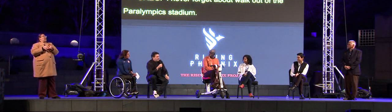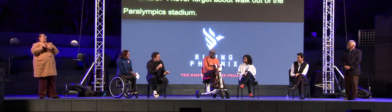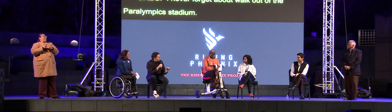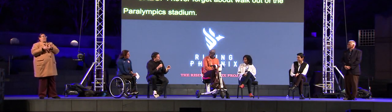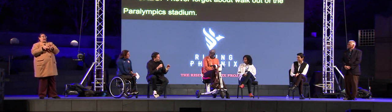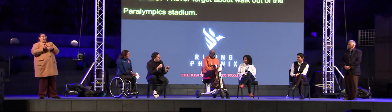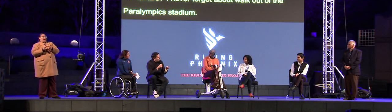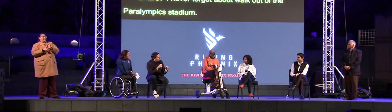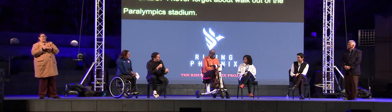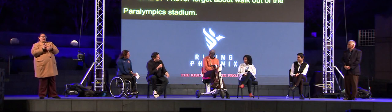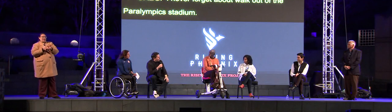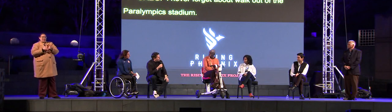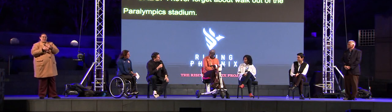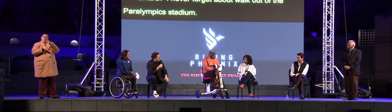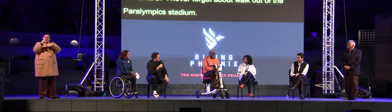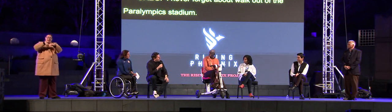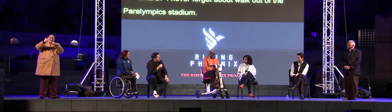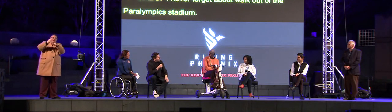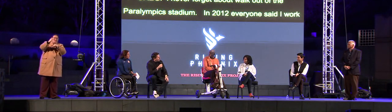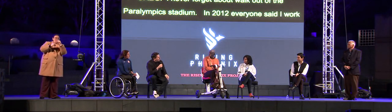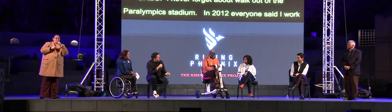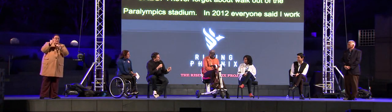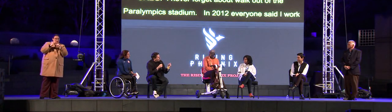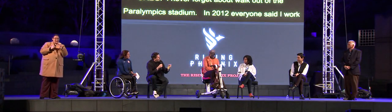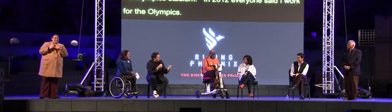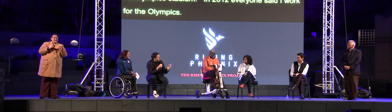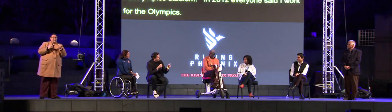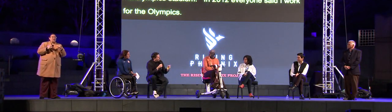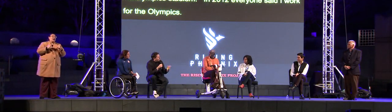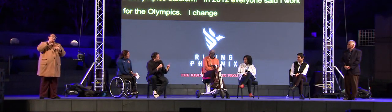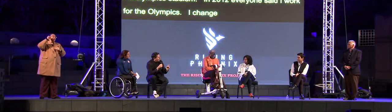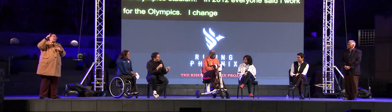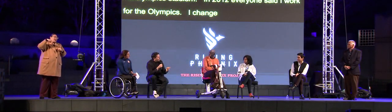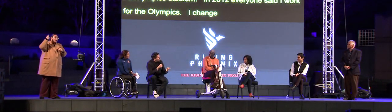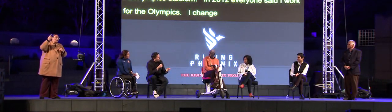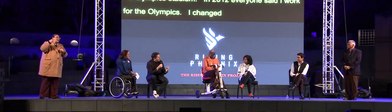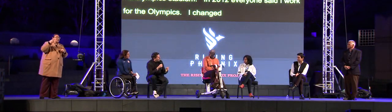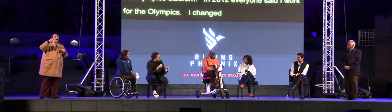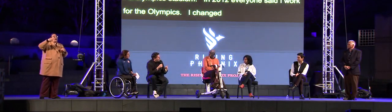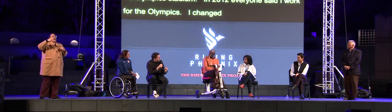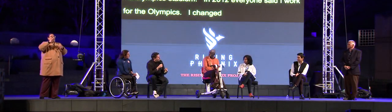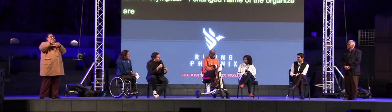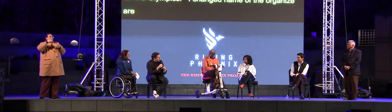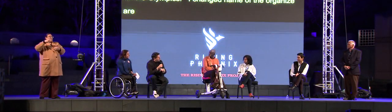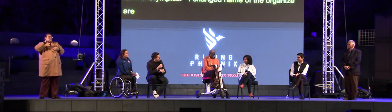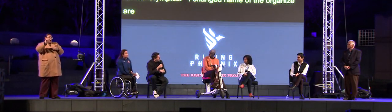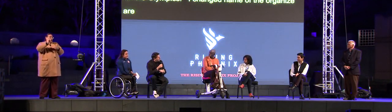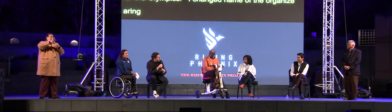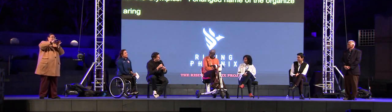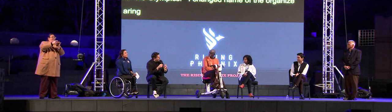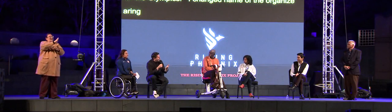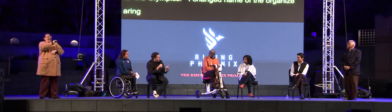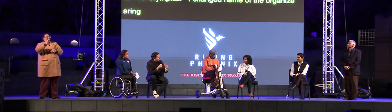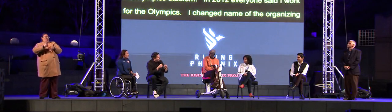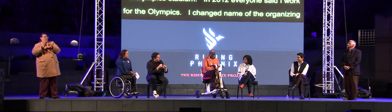So I changed the name of the organizing committee to the London 2012 Paralympic and Olympic Committee.